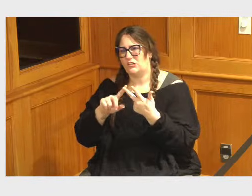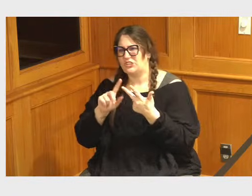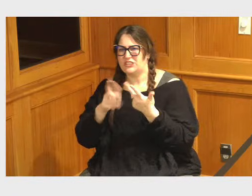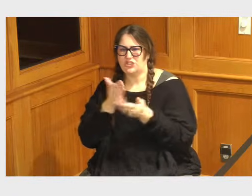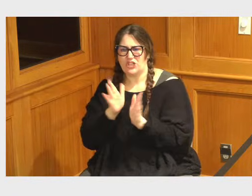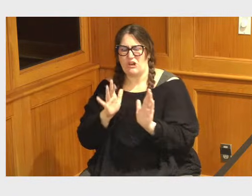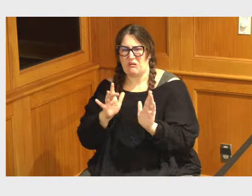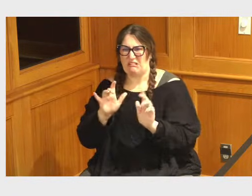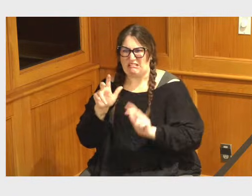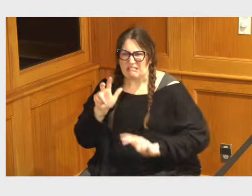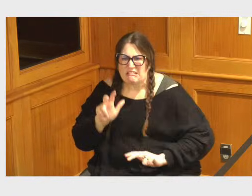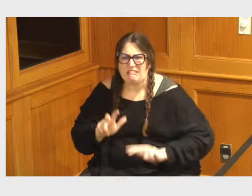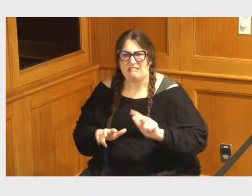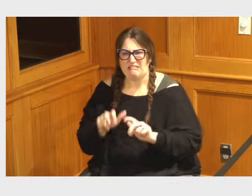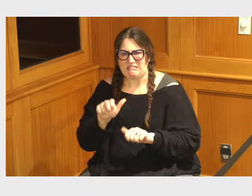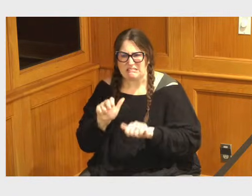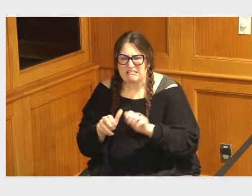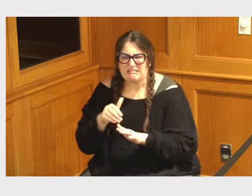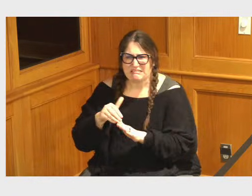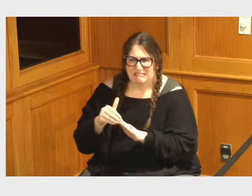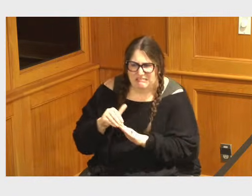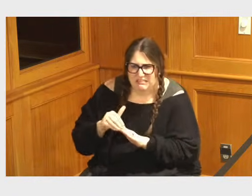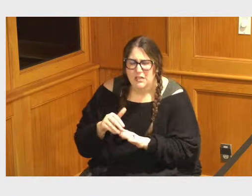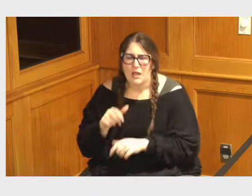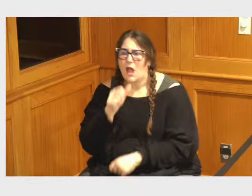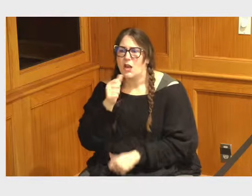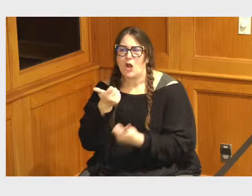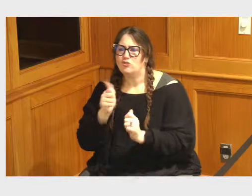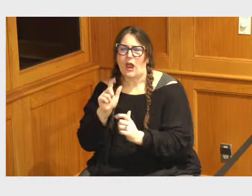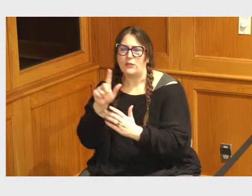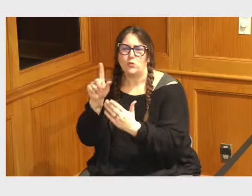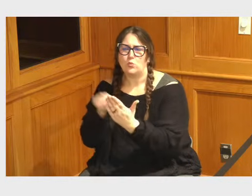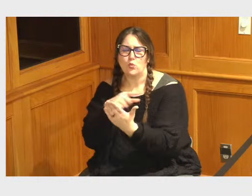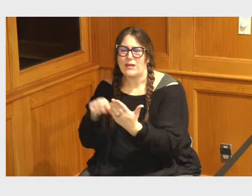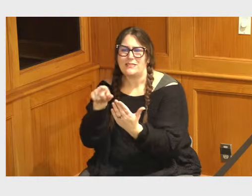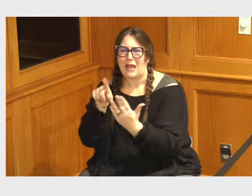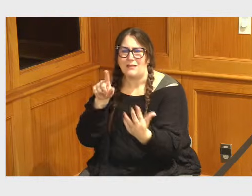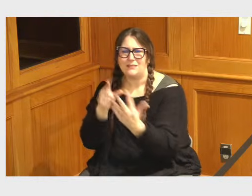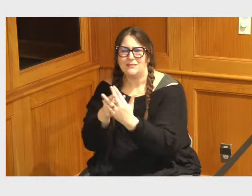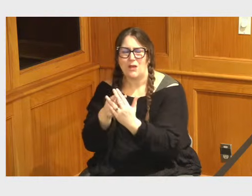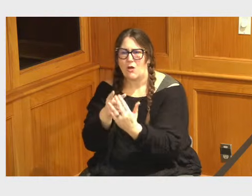is not to say that as a criticism of anybody, but it is to acknowledge that's a reality. And we have